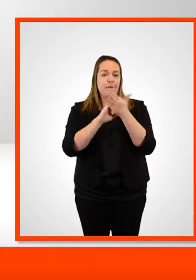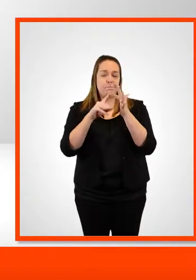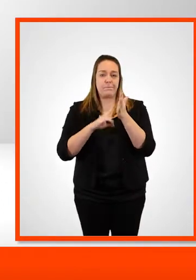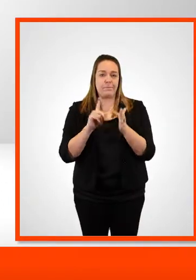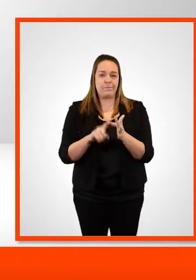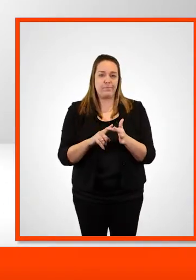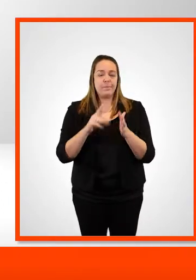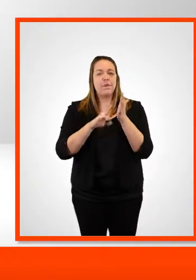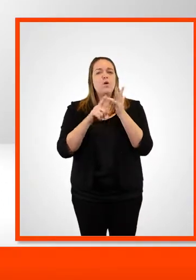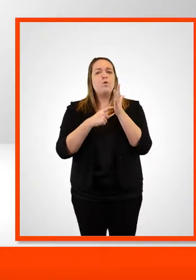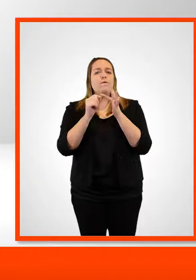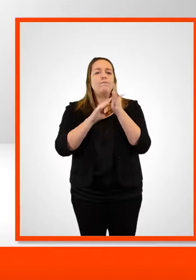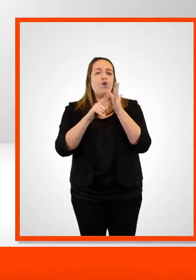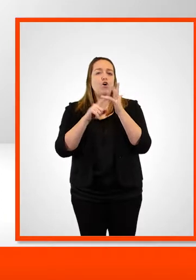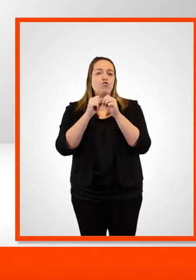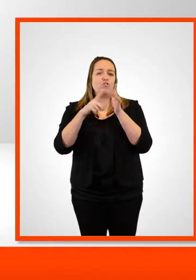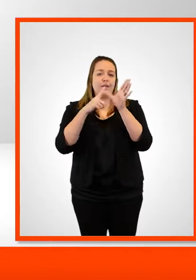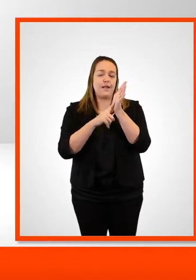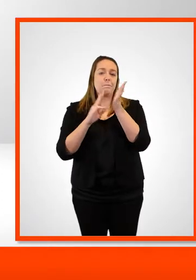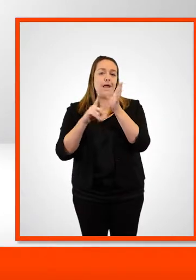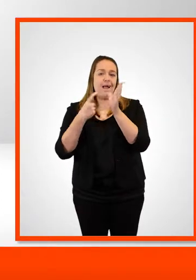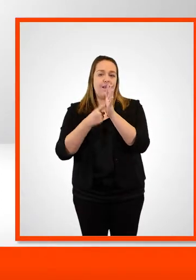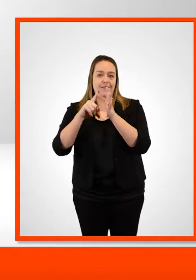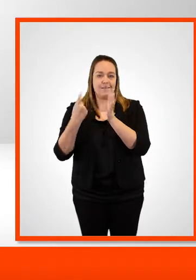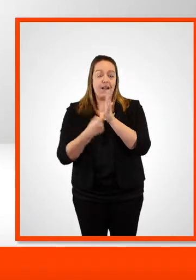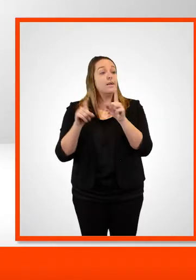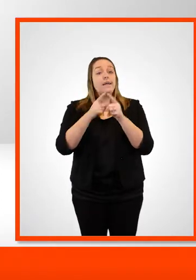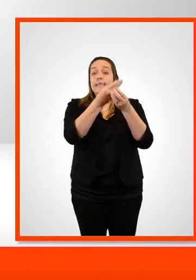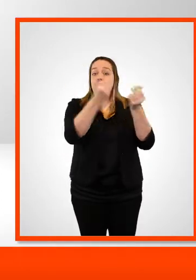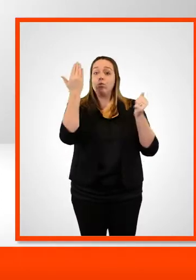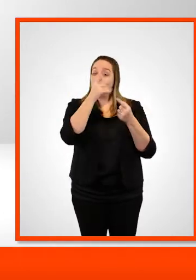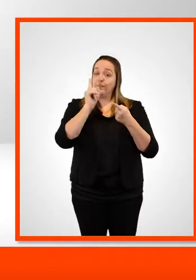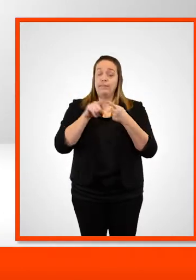And interestingly, there are still some schools that use S.E.E.